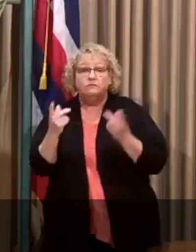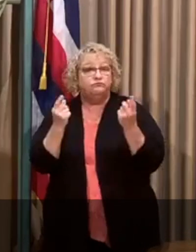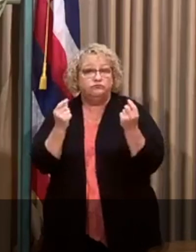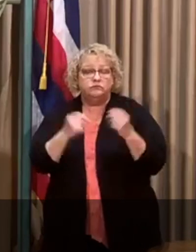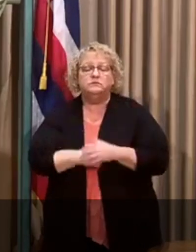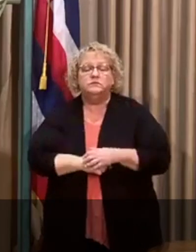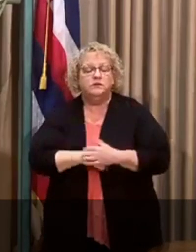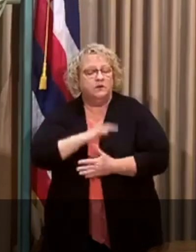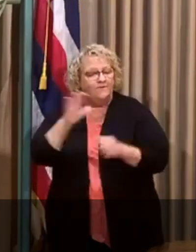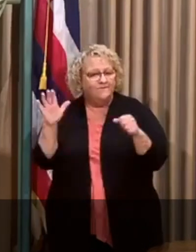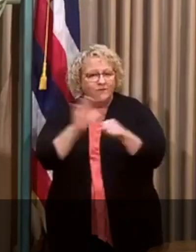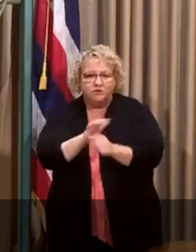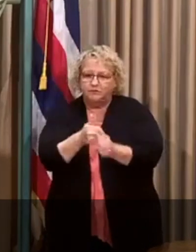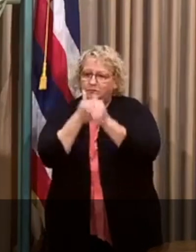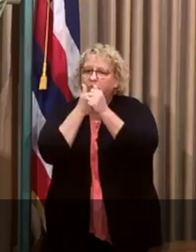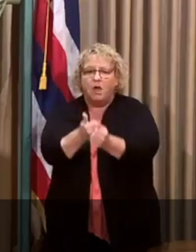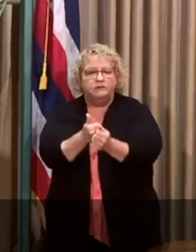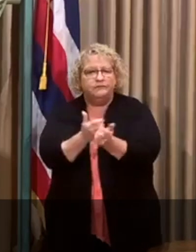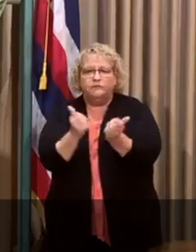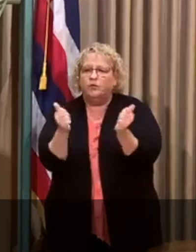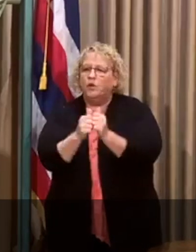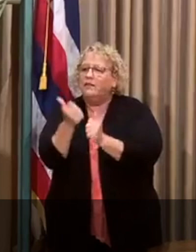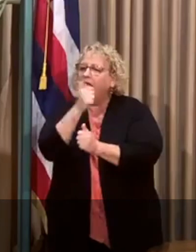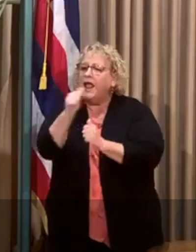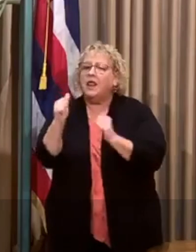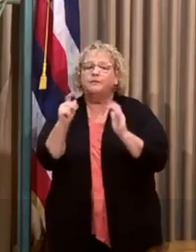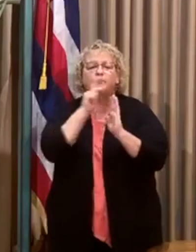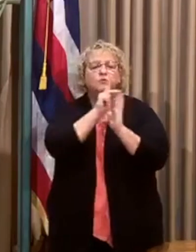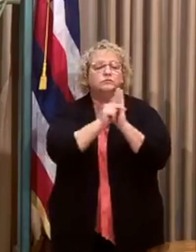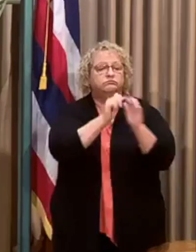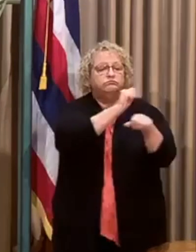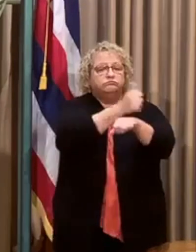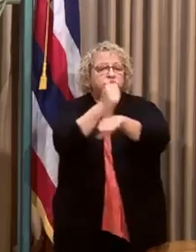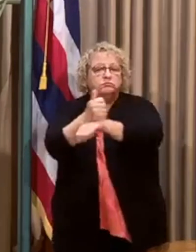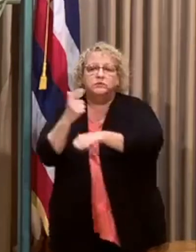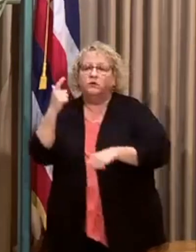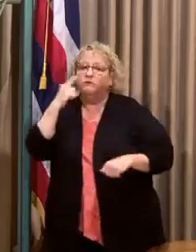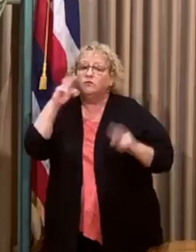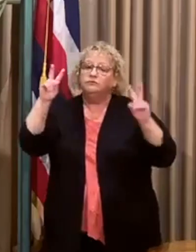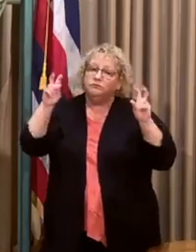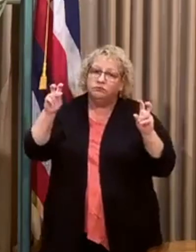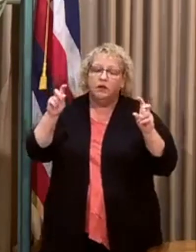with whatever practices are required for the public health.